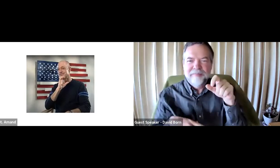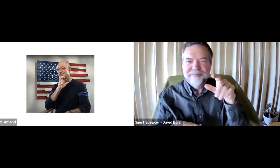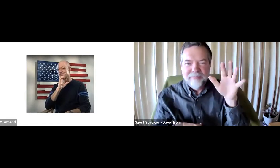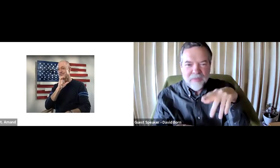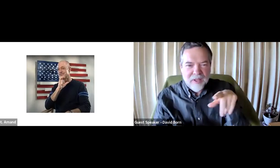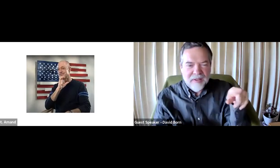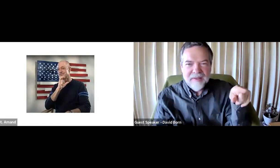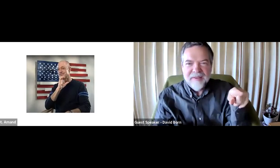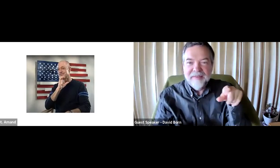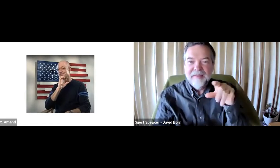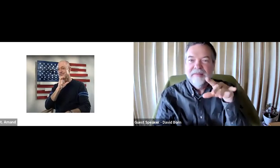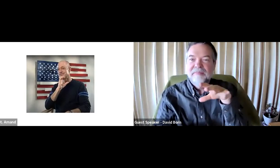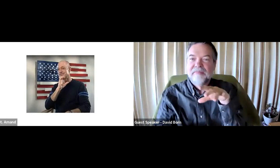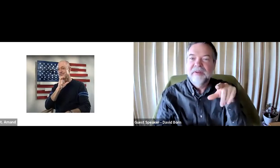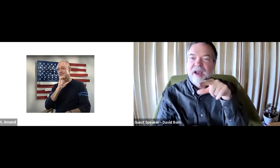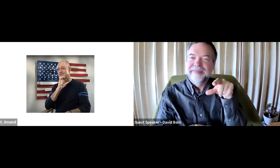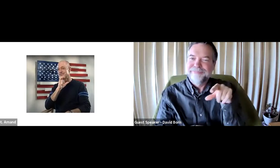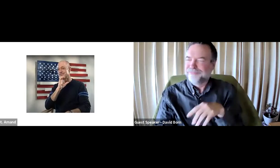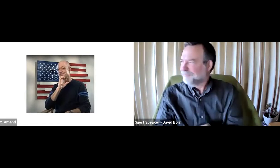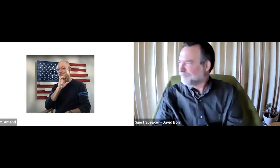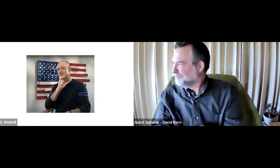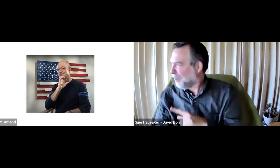And, um...